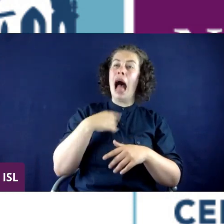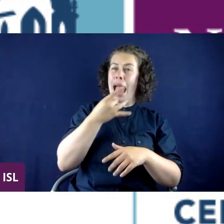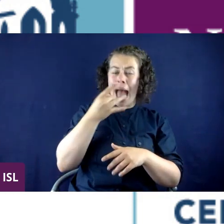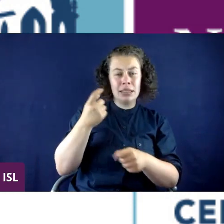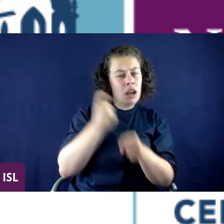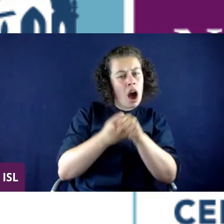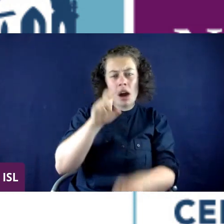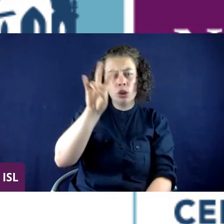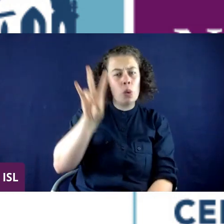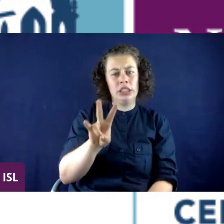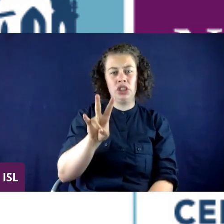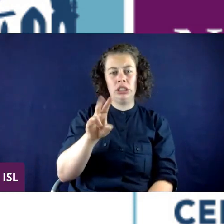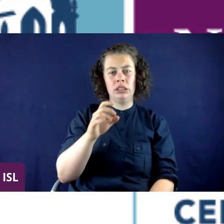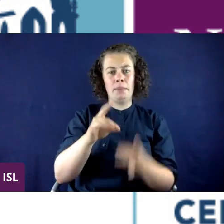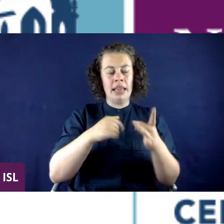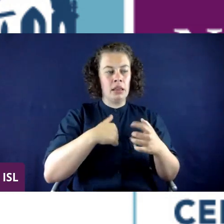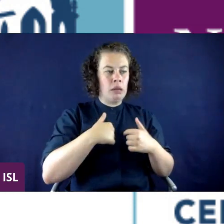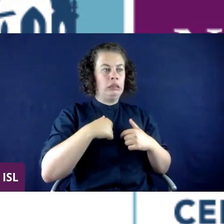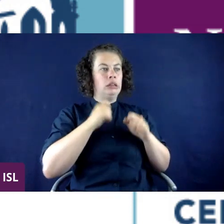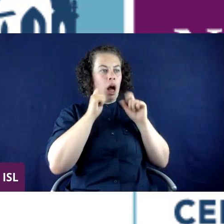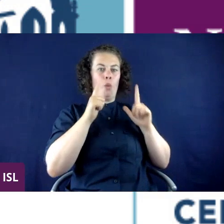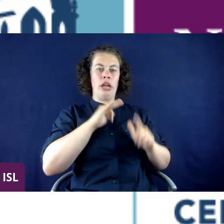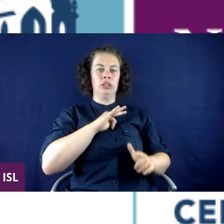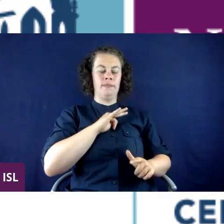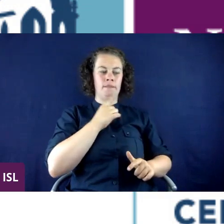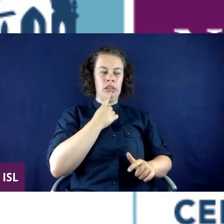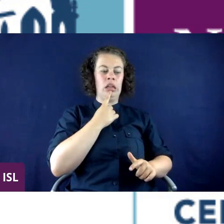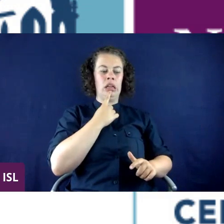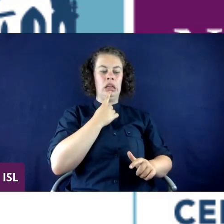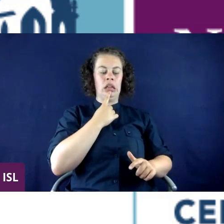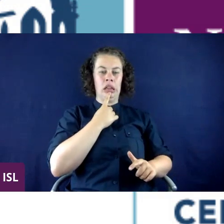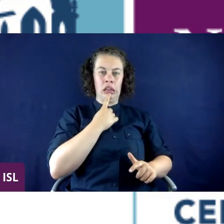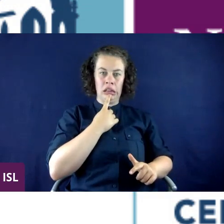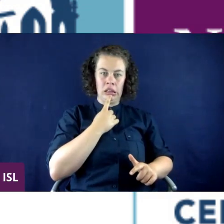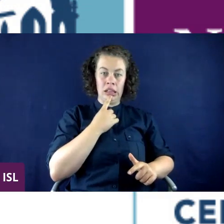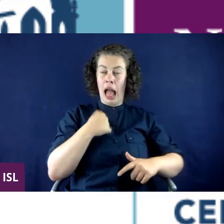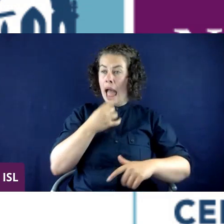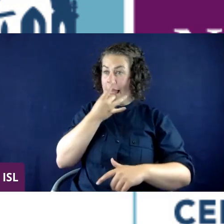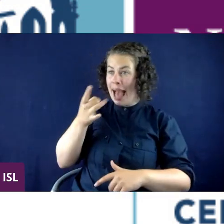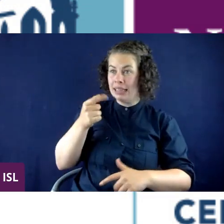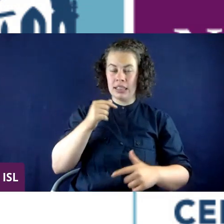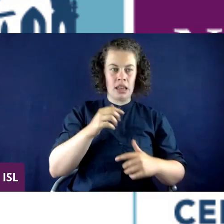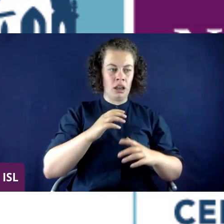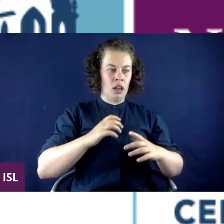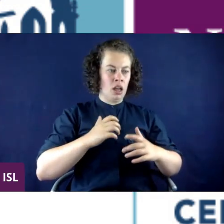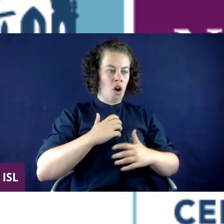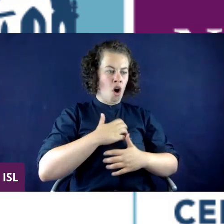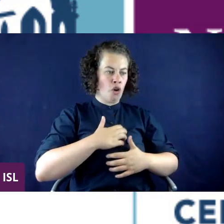allowing people to sit within their own discomfort and to learn from those experiences.